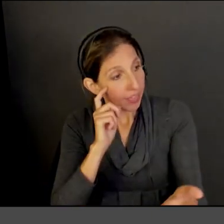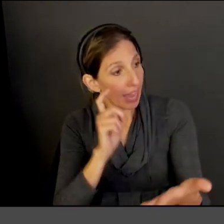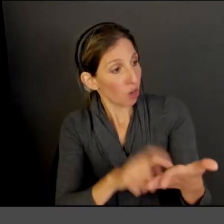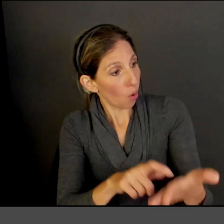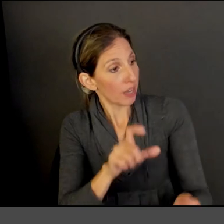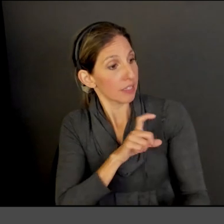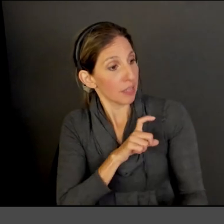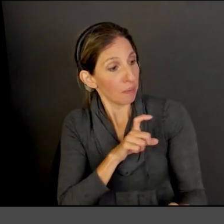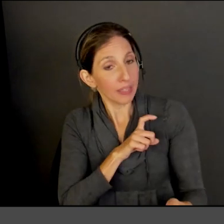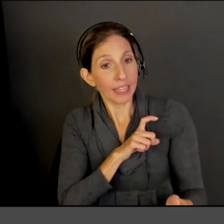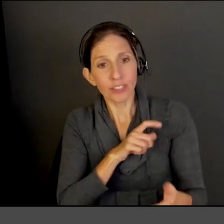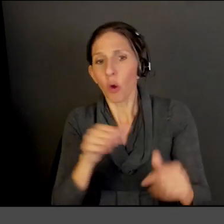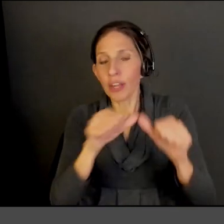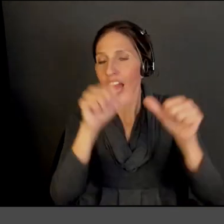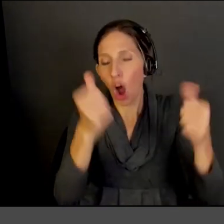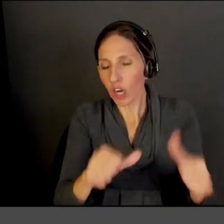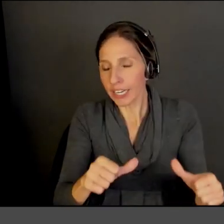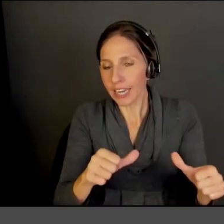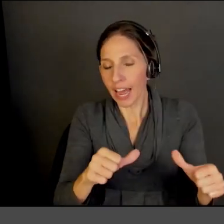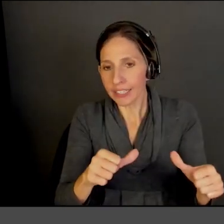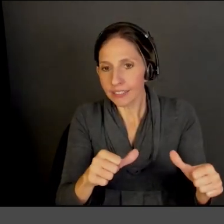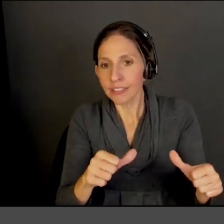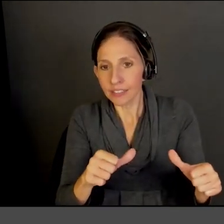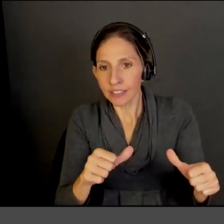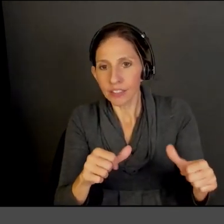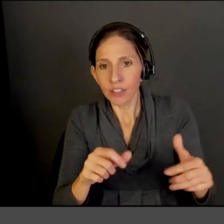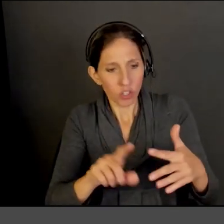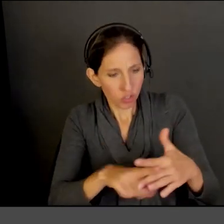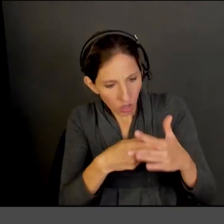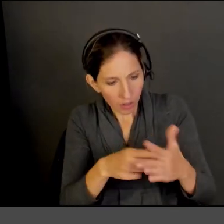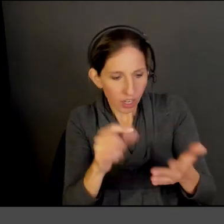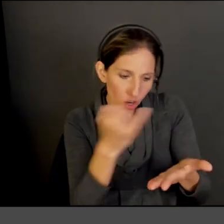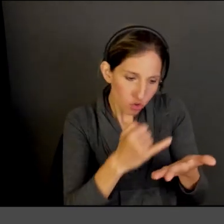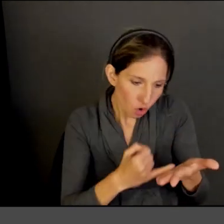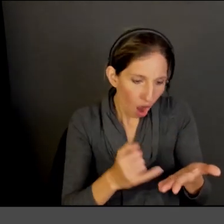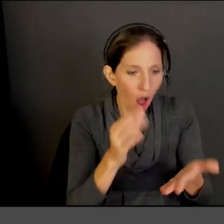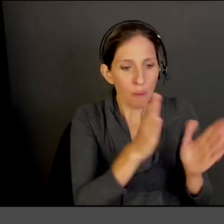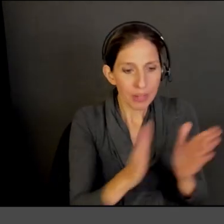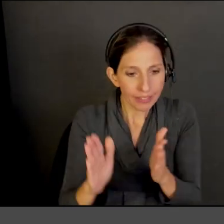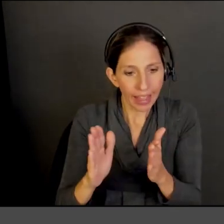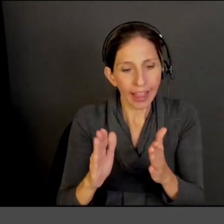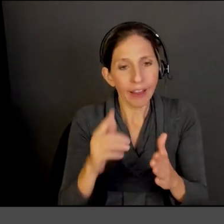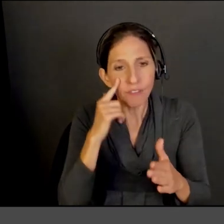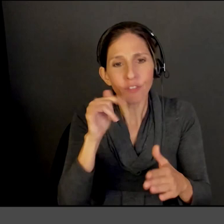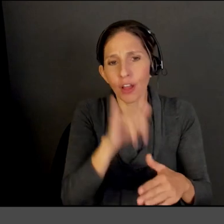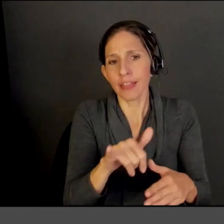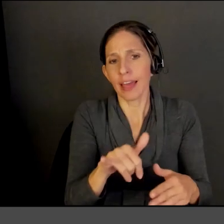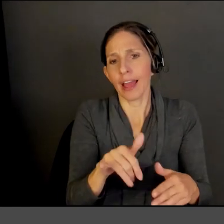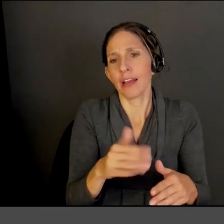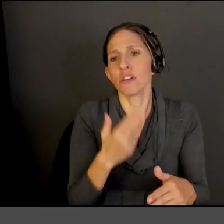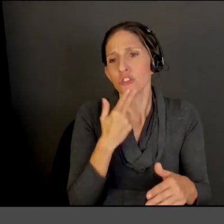IT WAS BEGINNING TO MAKE A PLAN ON THAT SMALL PLOT OF LAND. AND EVERYBODY GOT TO GO.